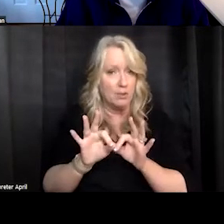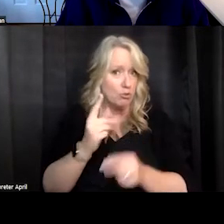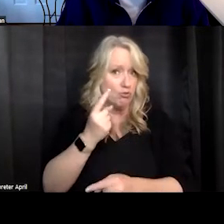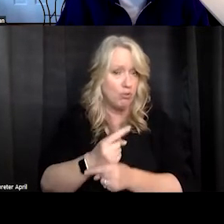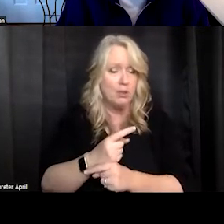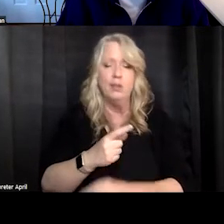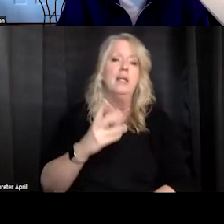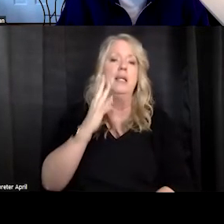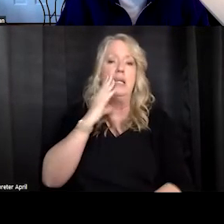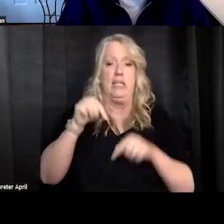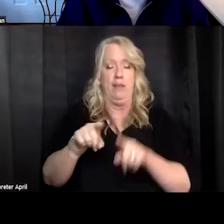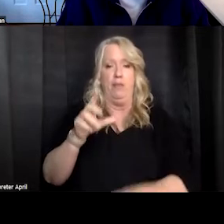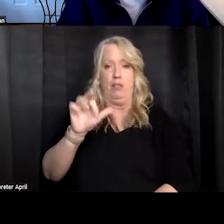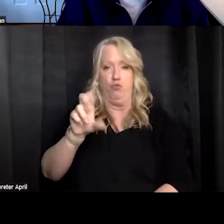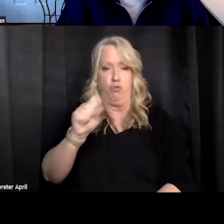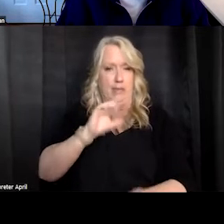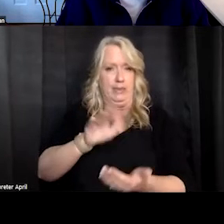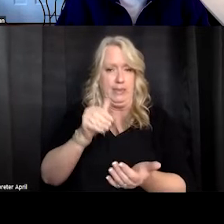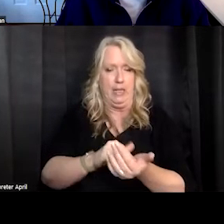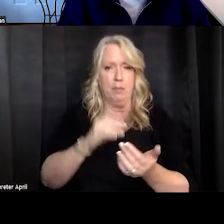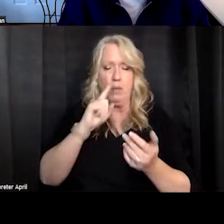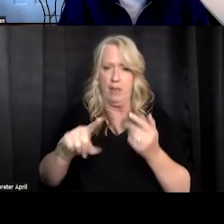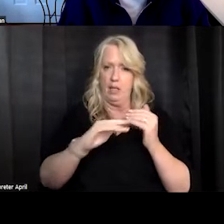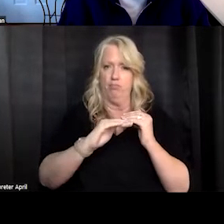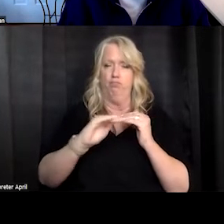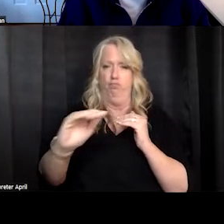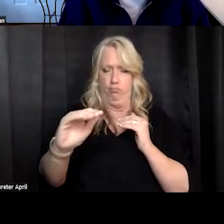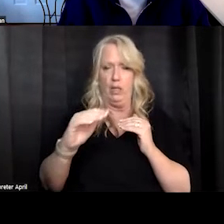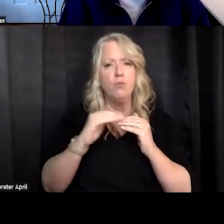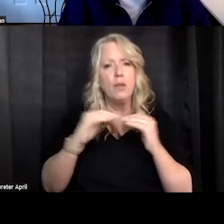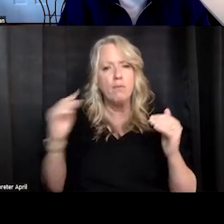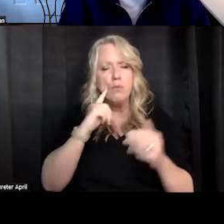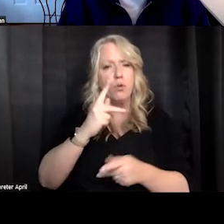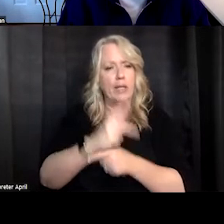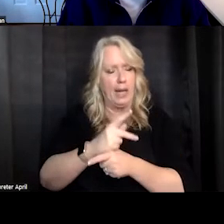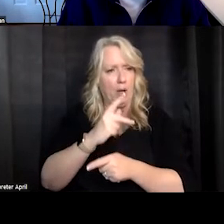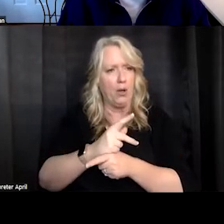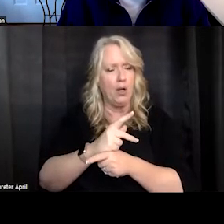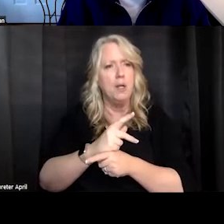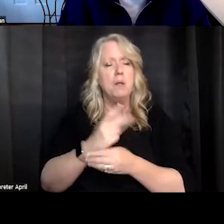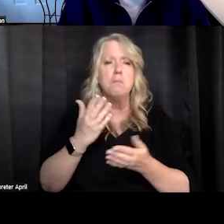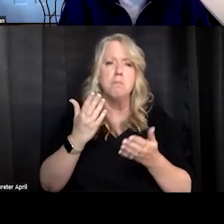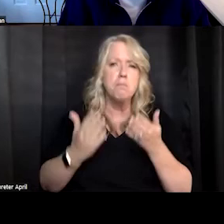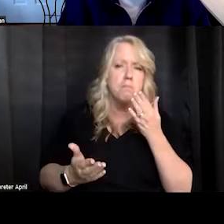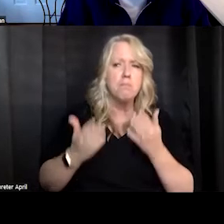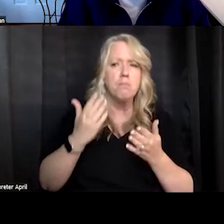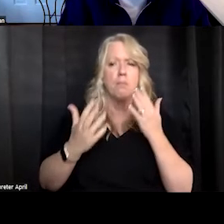. CONTEXT MATTERS. RIGHT? IN THE -- IN THE, THE CRISIS CENTER, CRISIS STABILIZATION